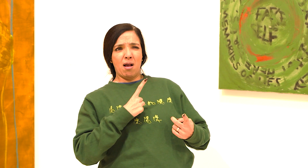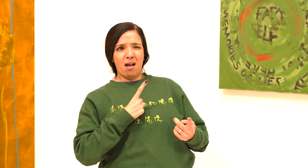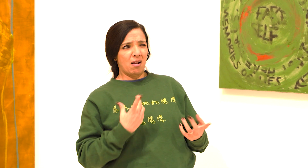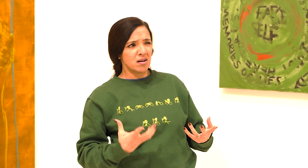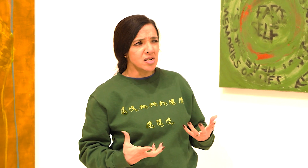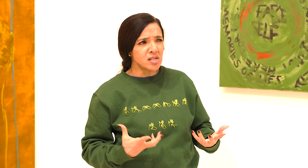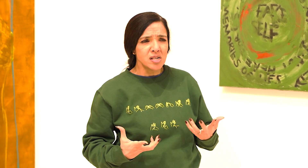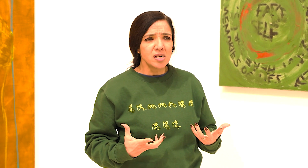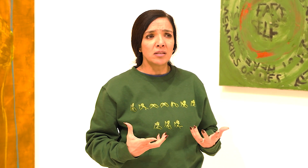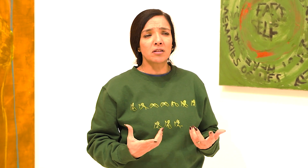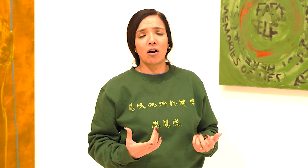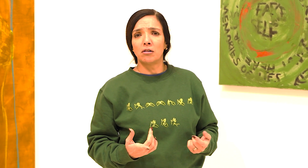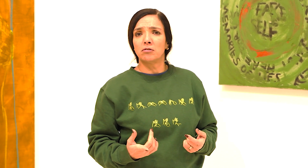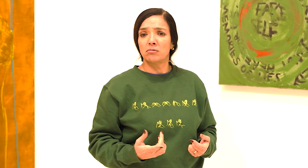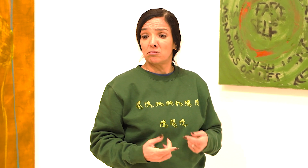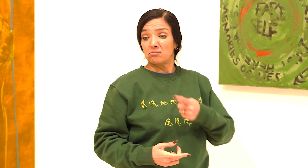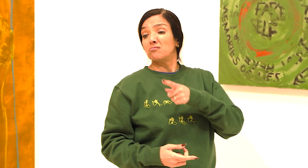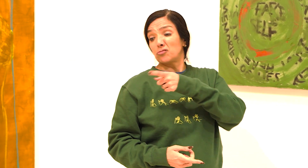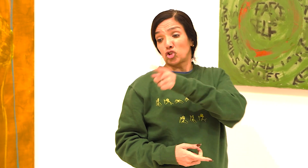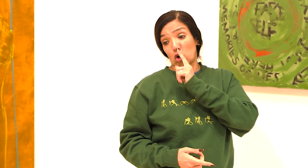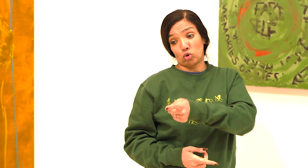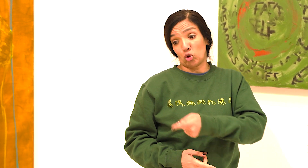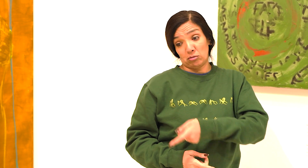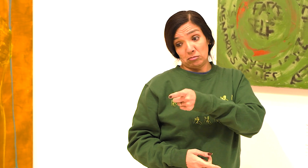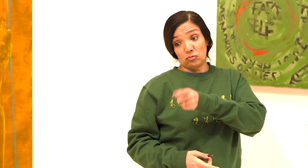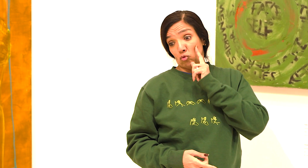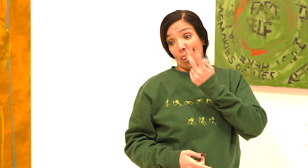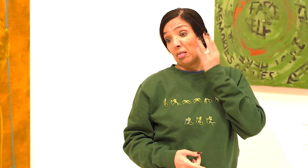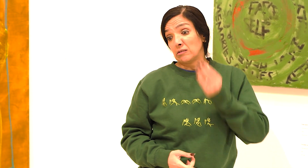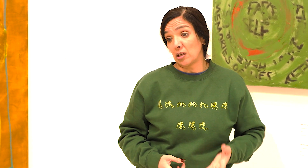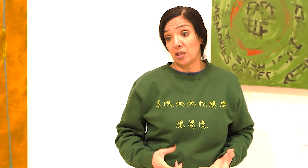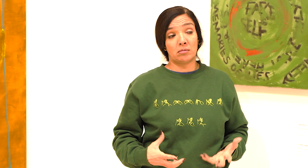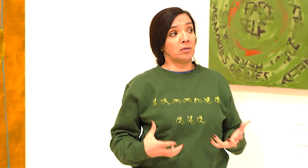and I felt kind of like... oppressed.